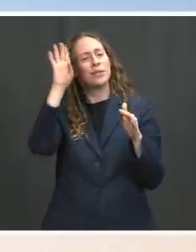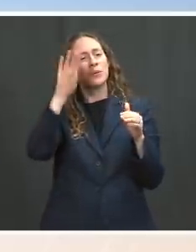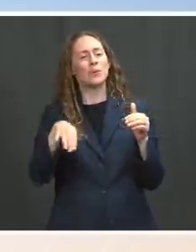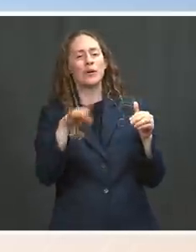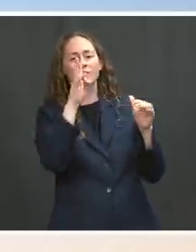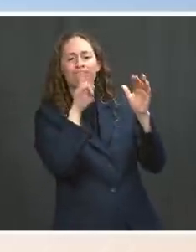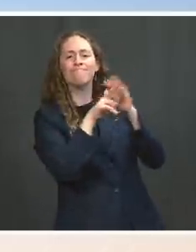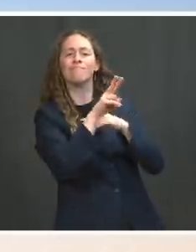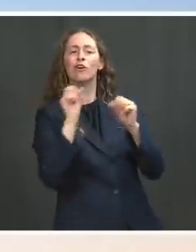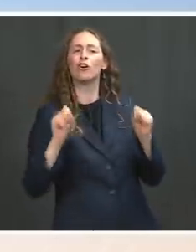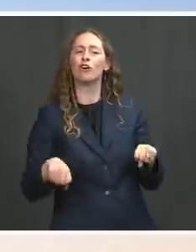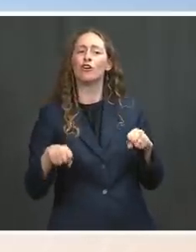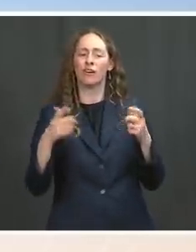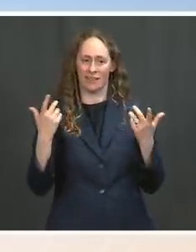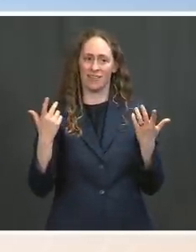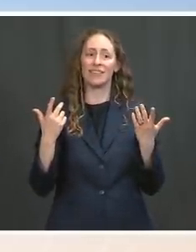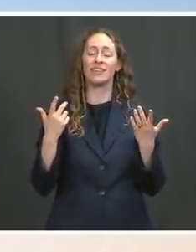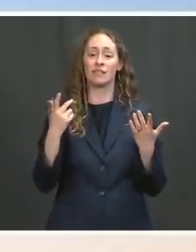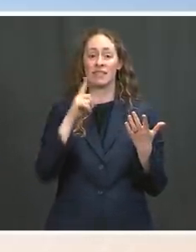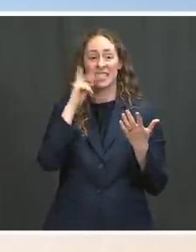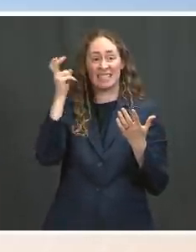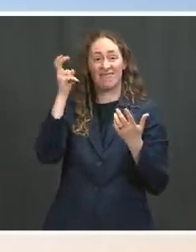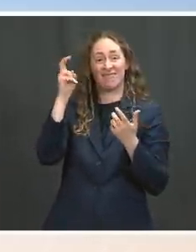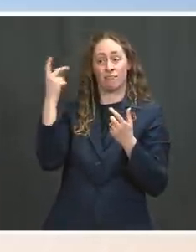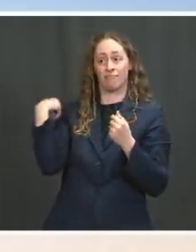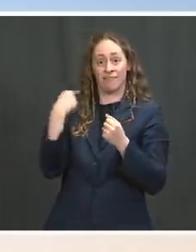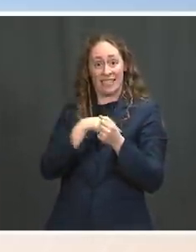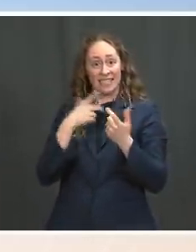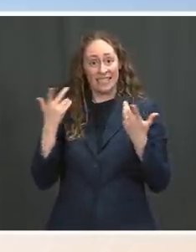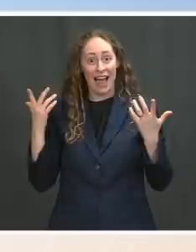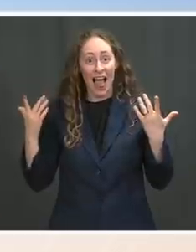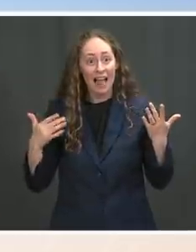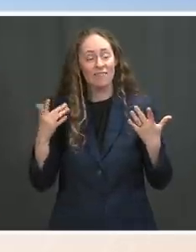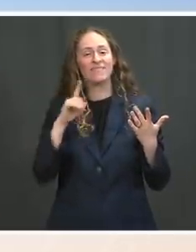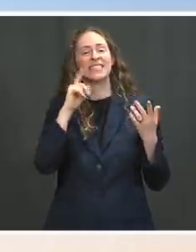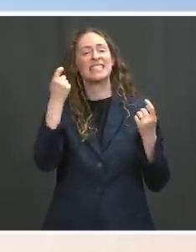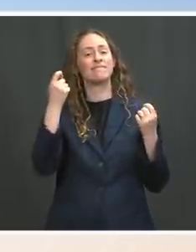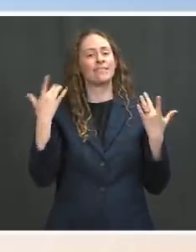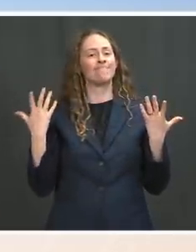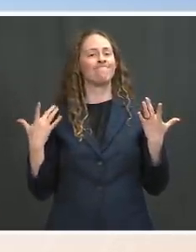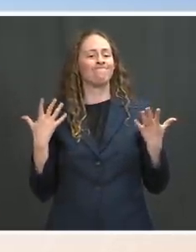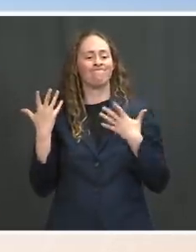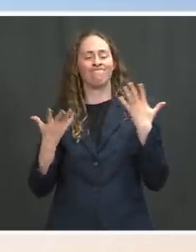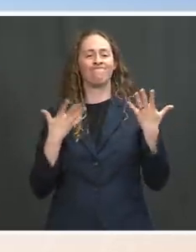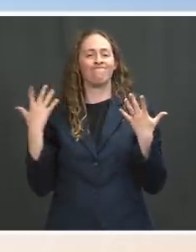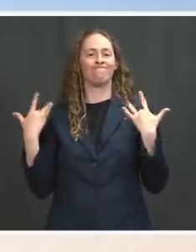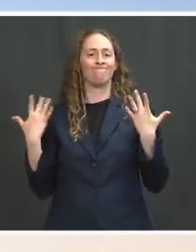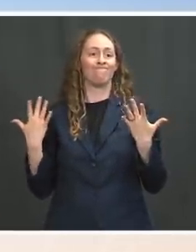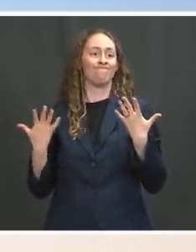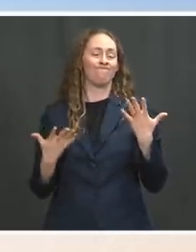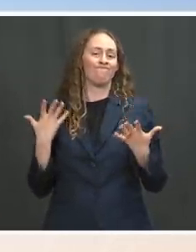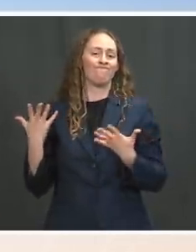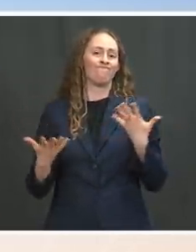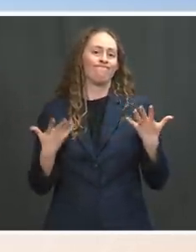But I would say that one of the reasons that we have stood up -- under Anne Neuberger, who was just here a couple of days ago --